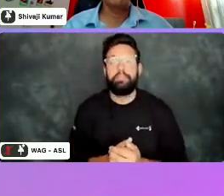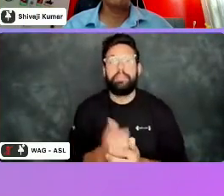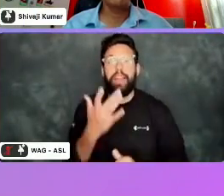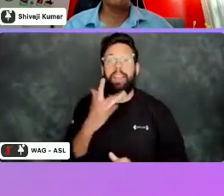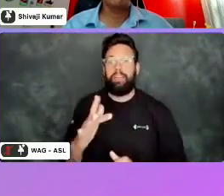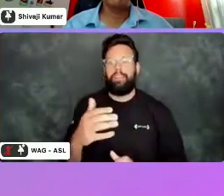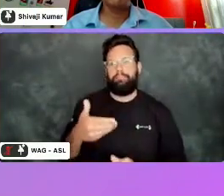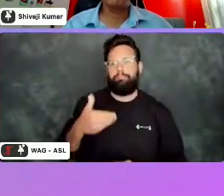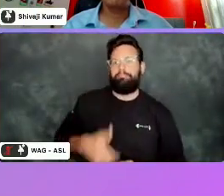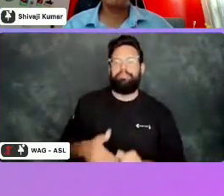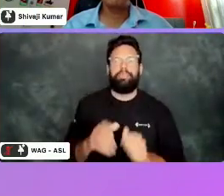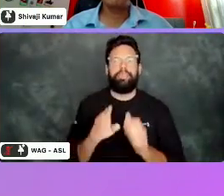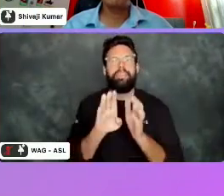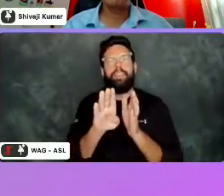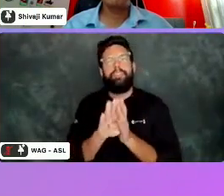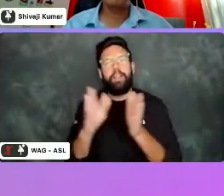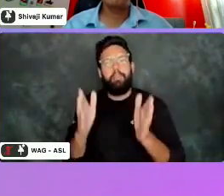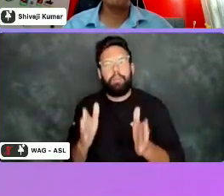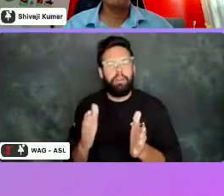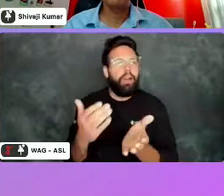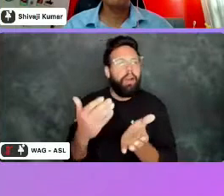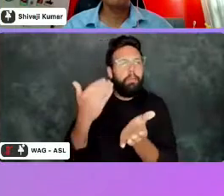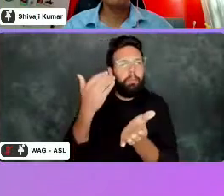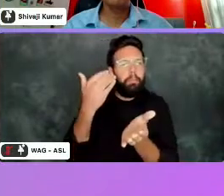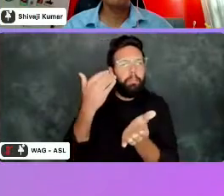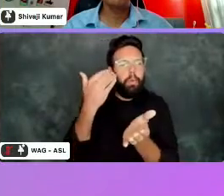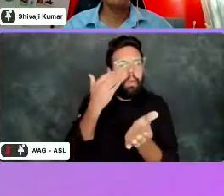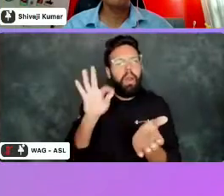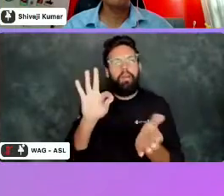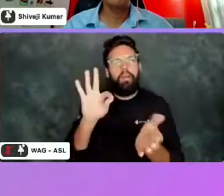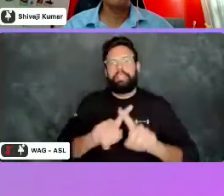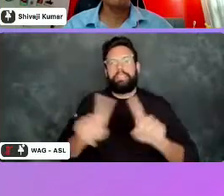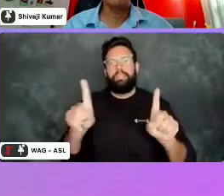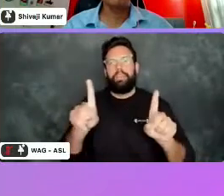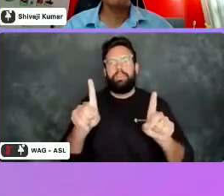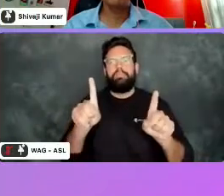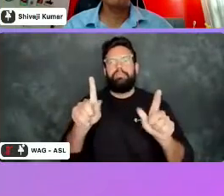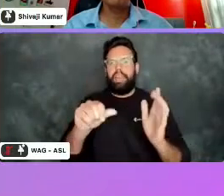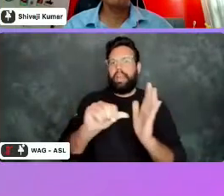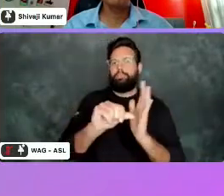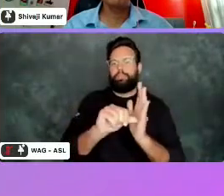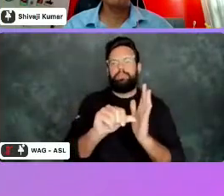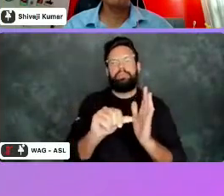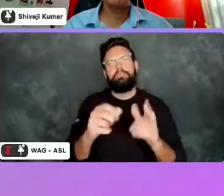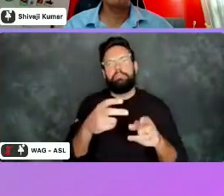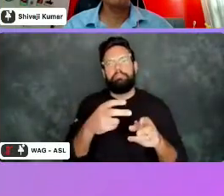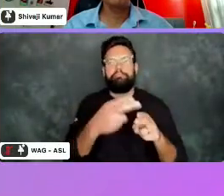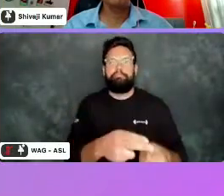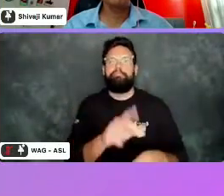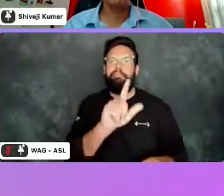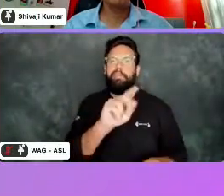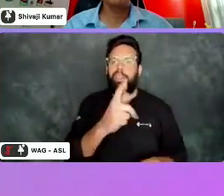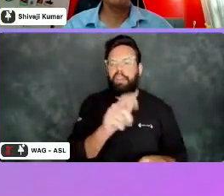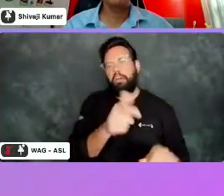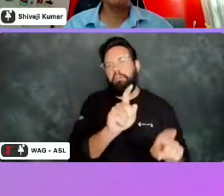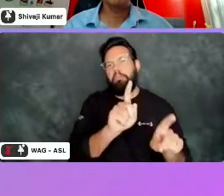I'm aware of certain attributes like the lang attribute. If I wasn't, we do offer these more information links on every issue that you find.